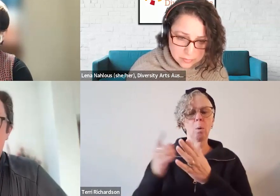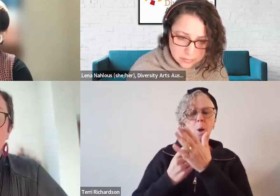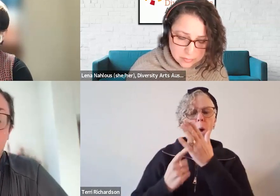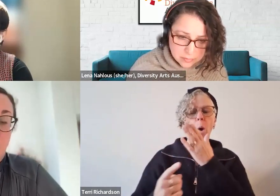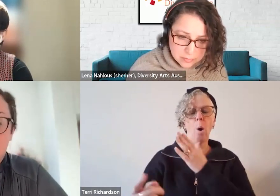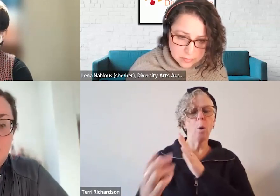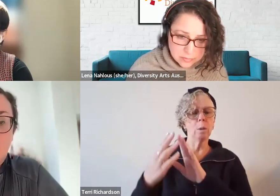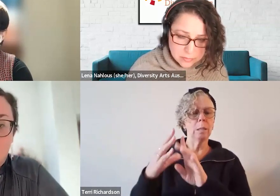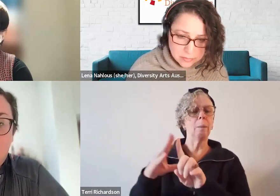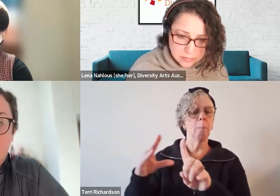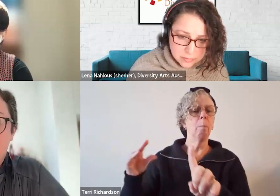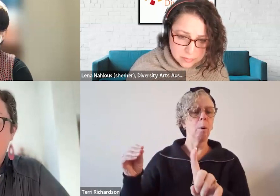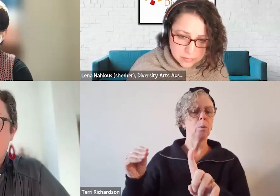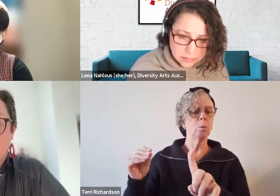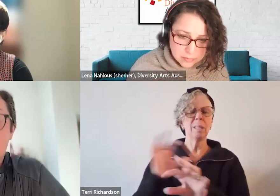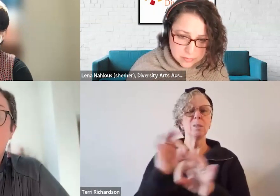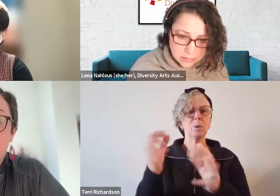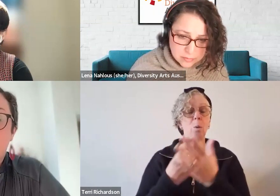the board model is not the only model to give